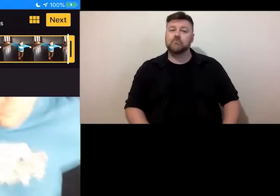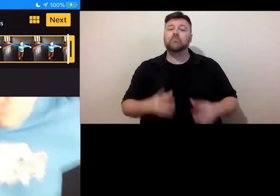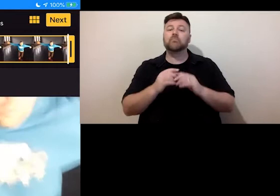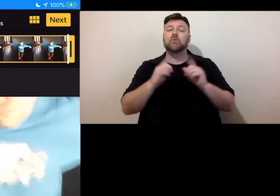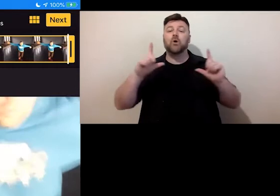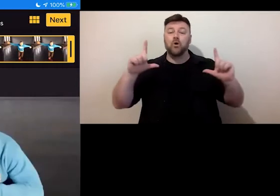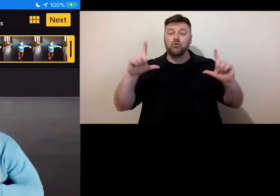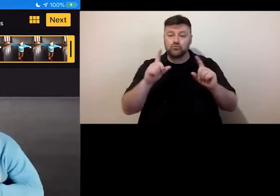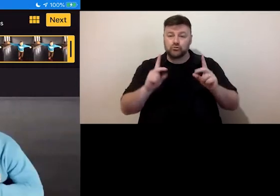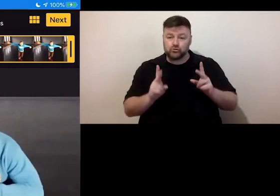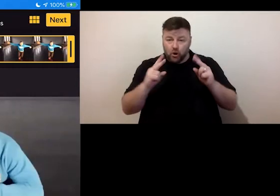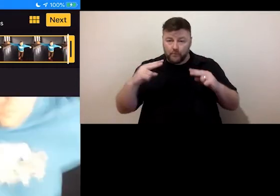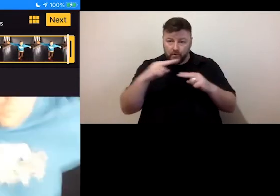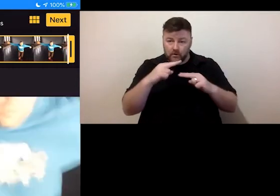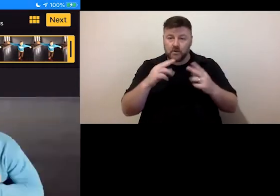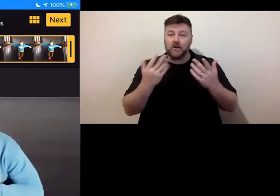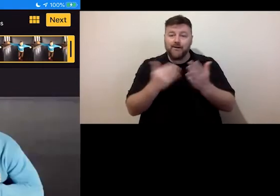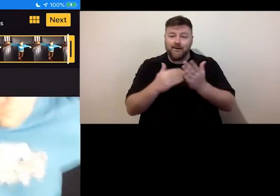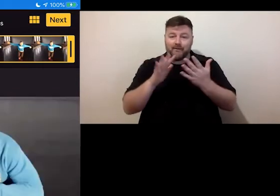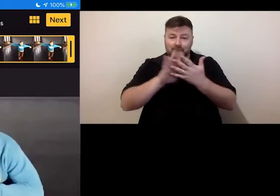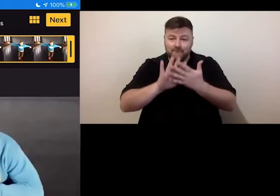by filtering, then when we hit the next button in the top right-hand